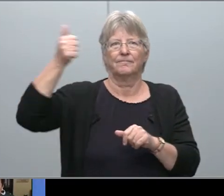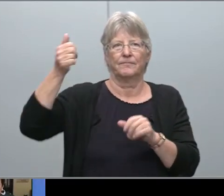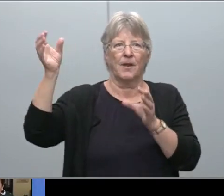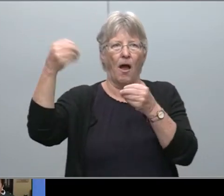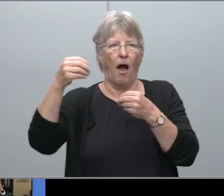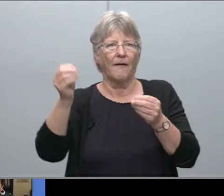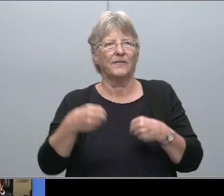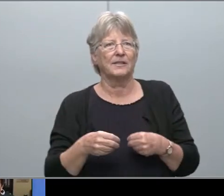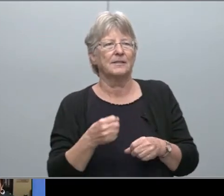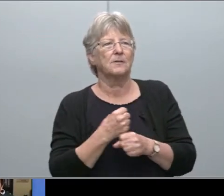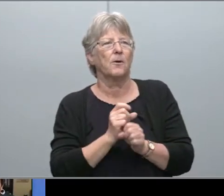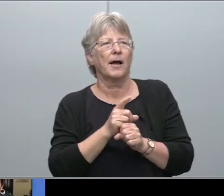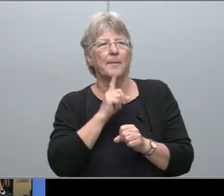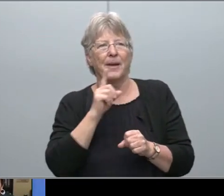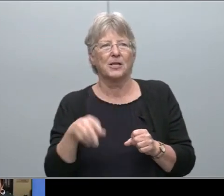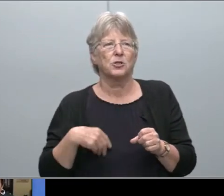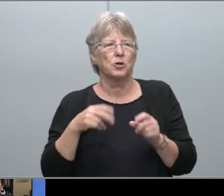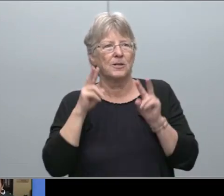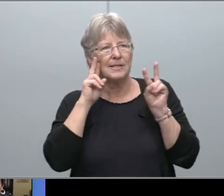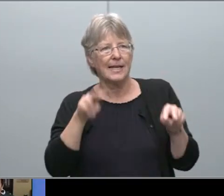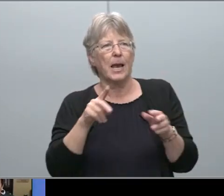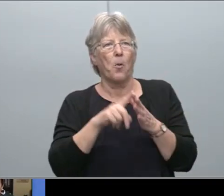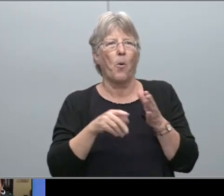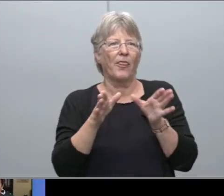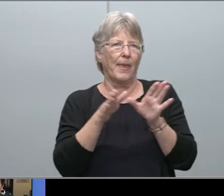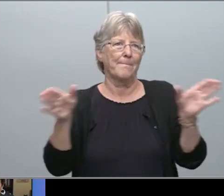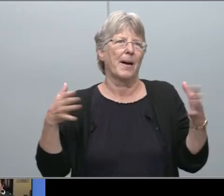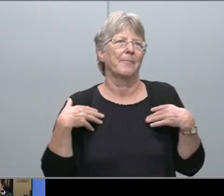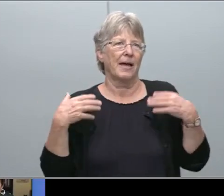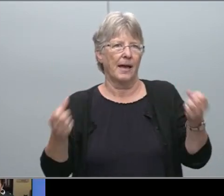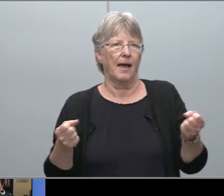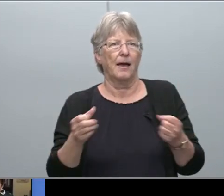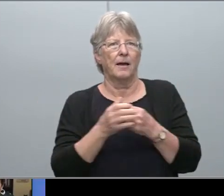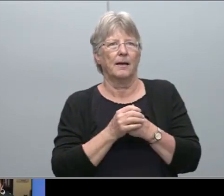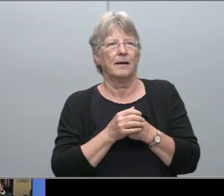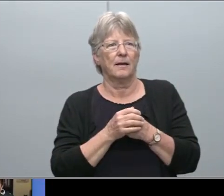I did get a couple, I think it's been a little while